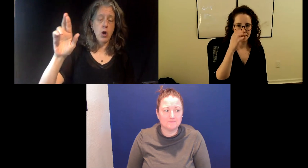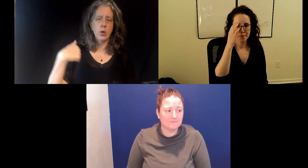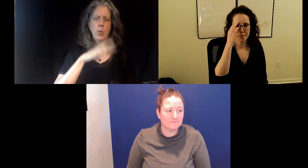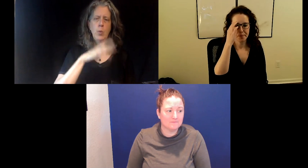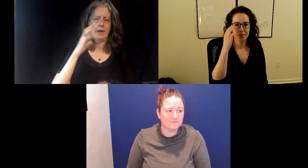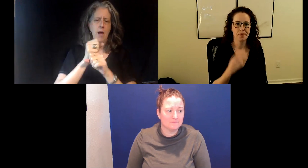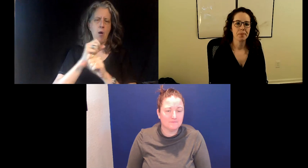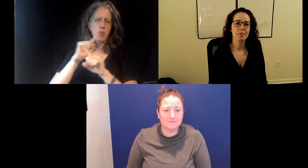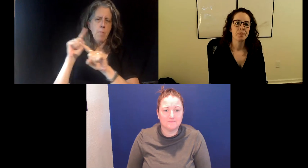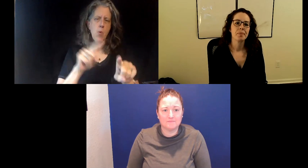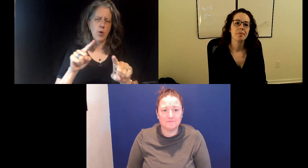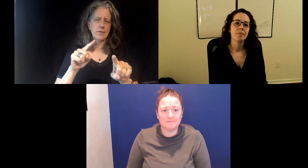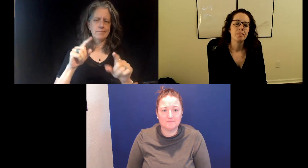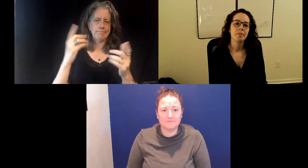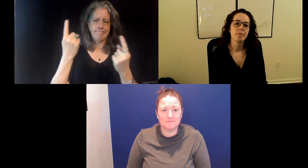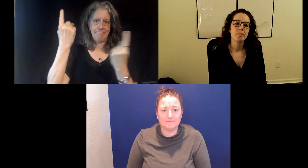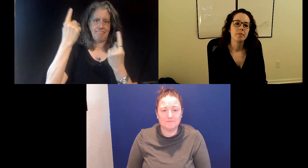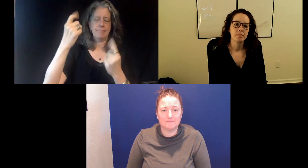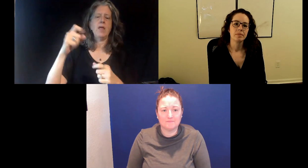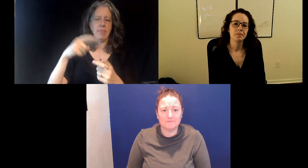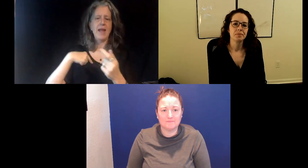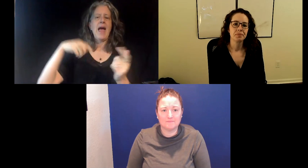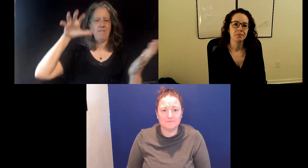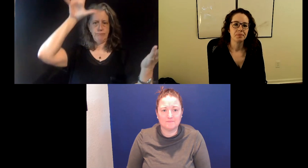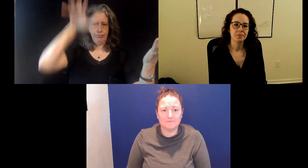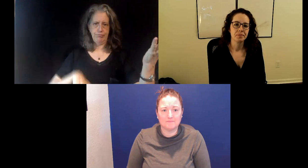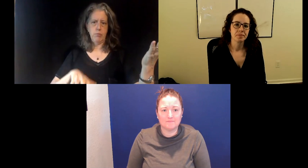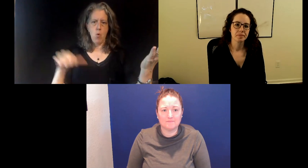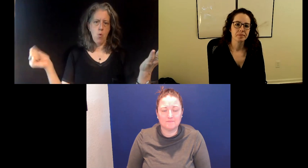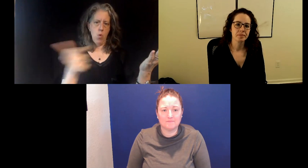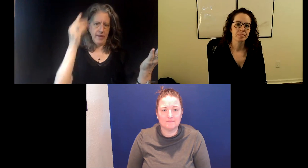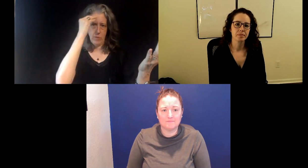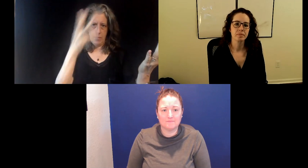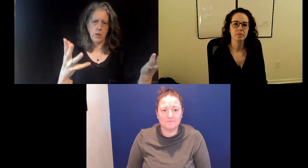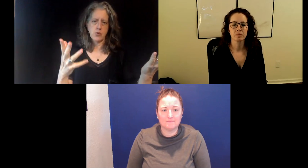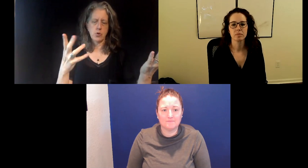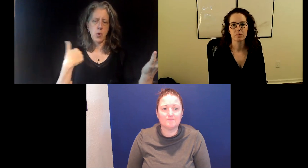this webinar definitely we will get a copy of it and it will generate um it'll populate a report